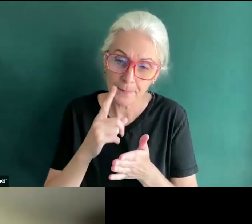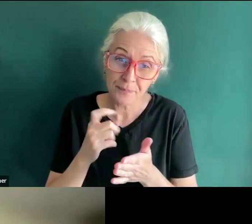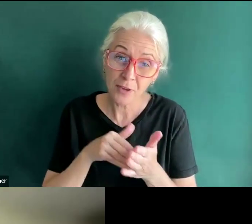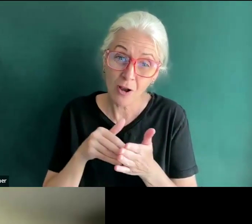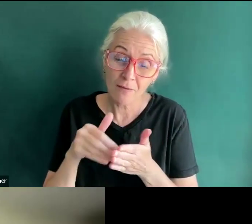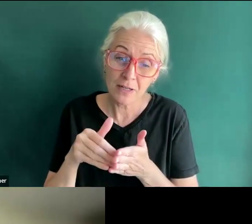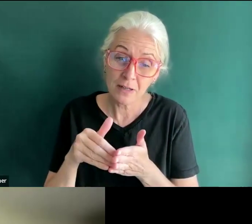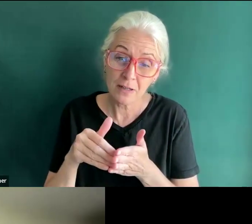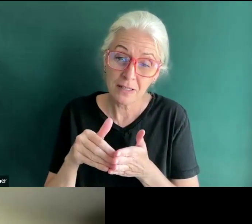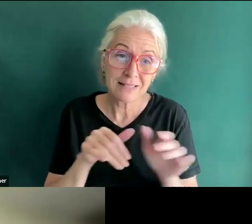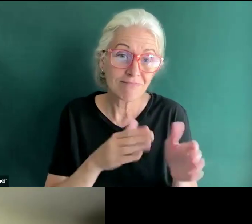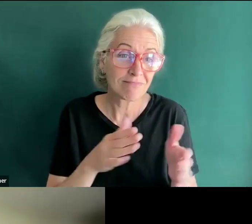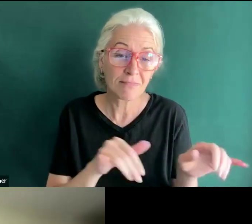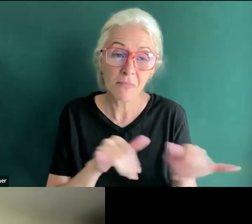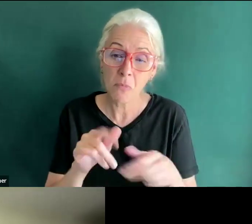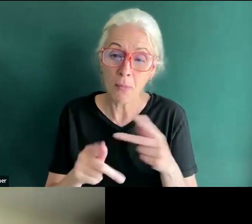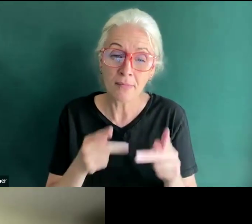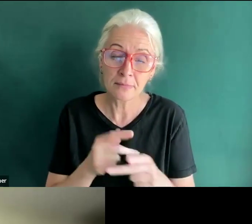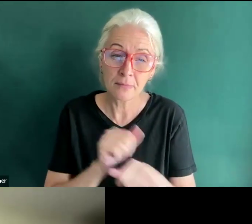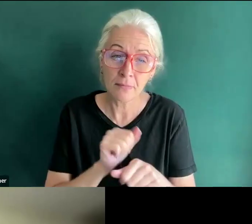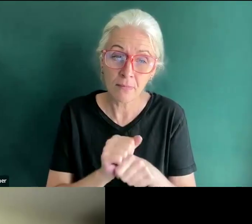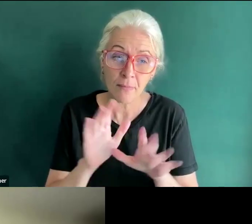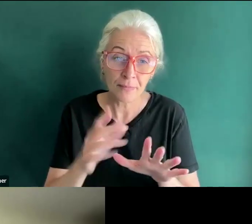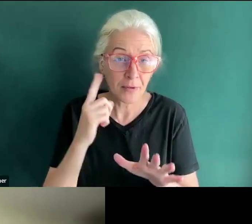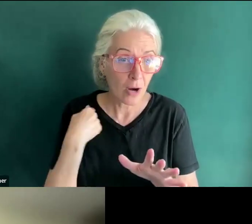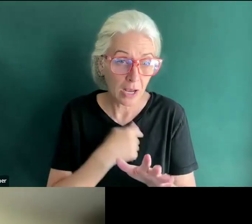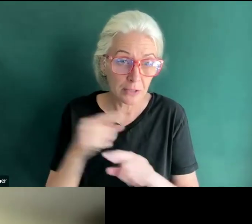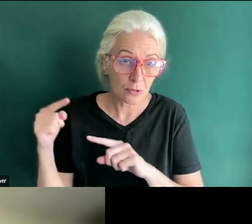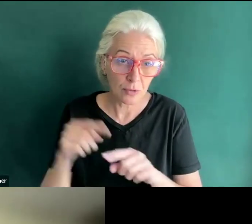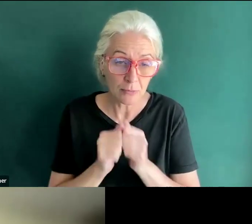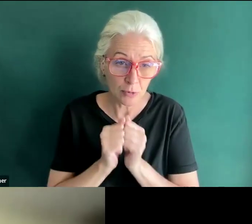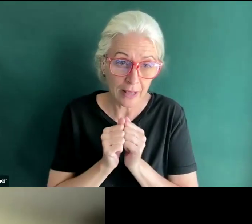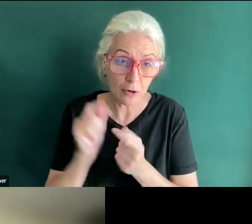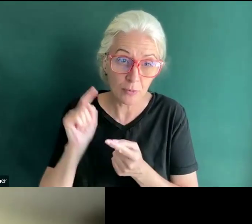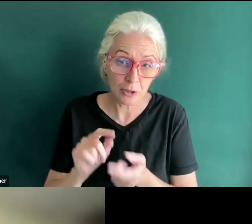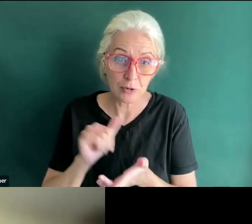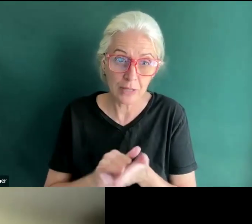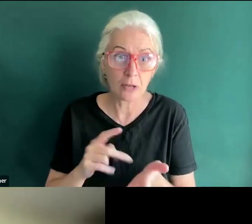we're doing similar work, and I think it's great for us to come together, reduce that duplication,